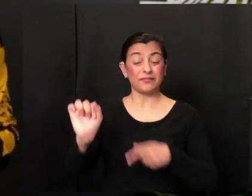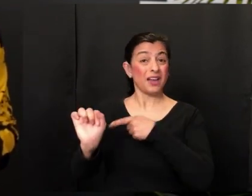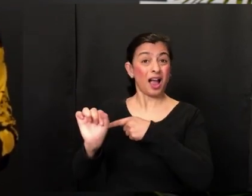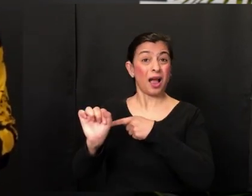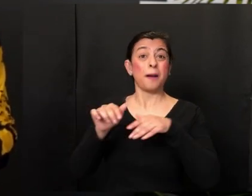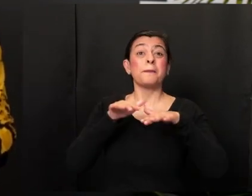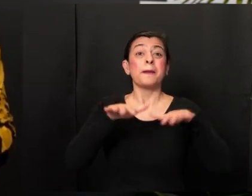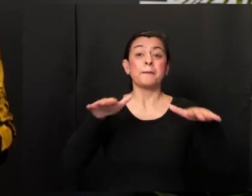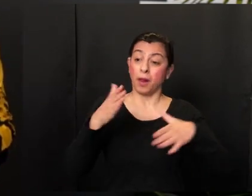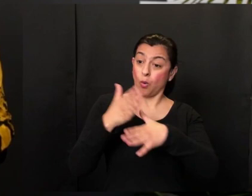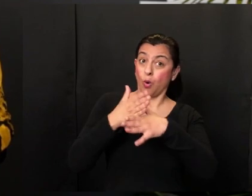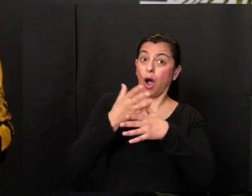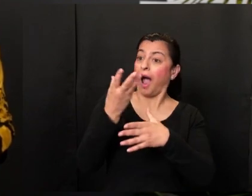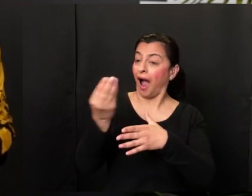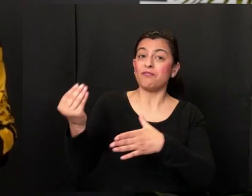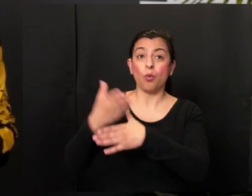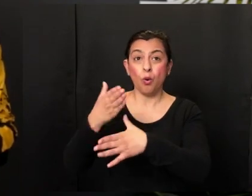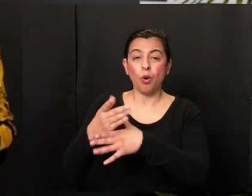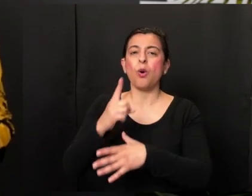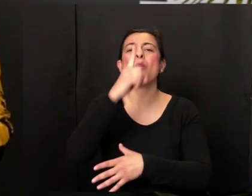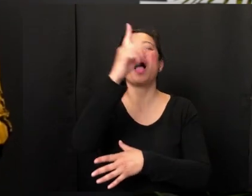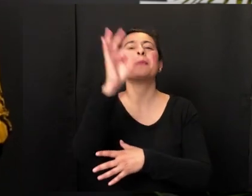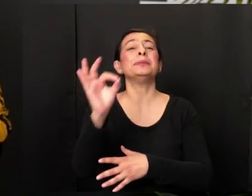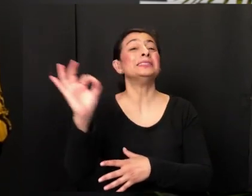make up only 1 % of the workforce.